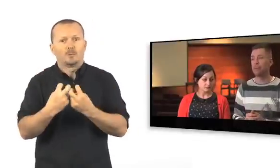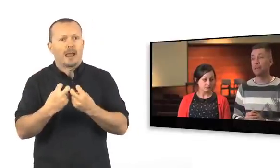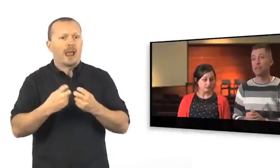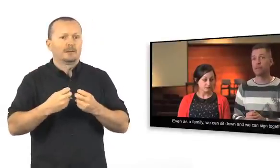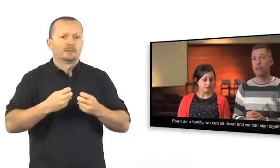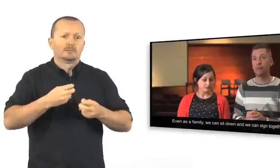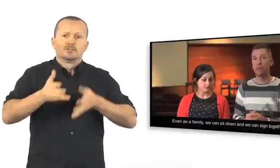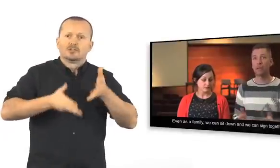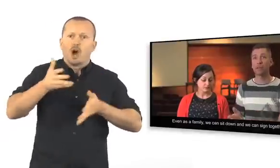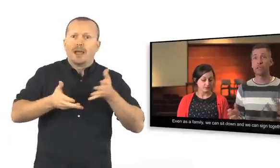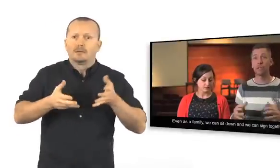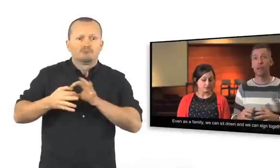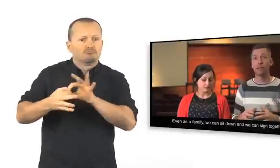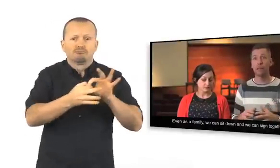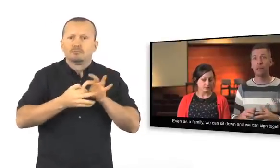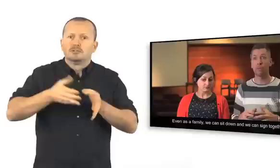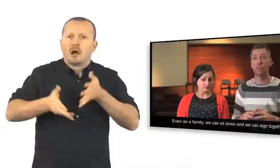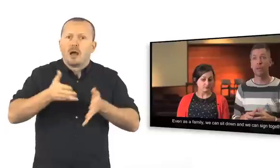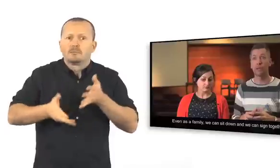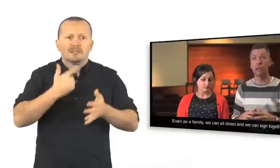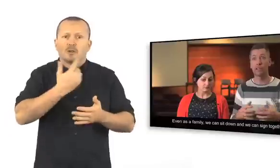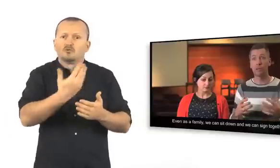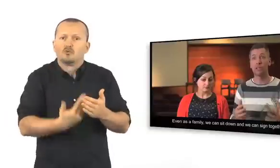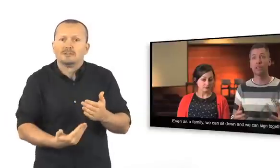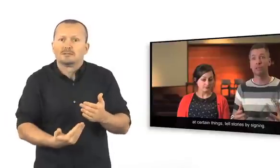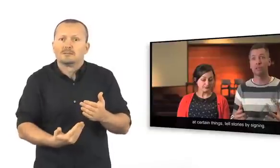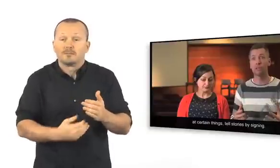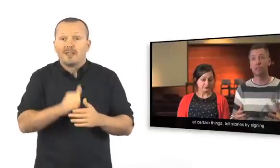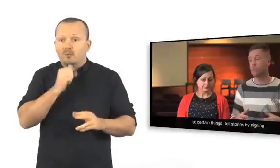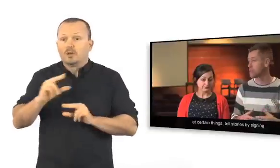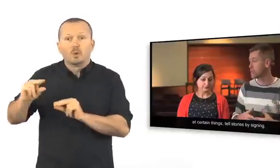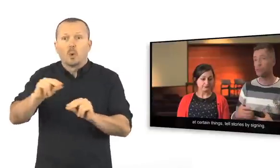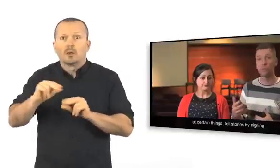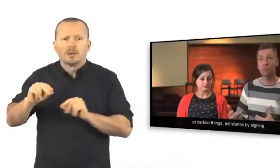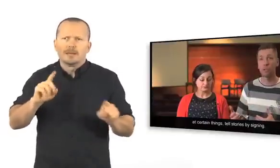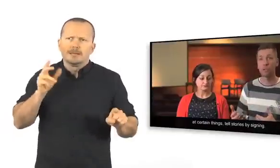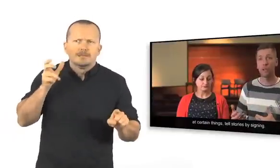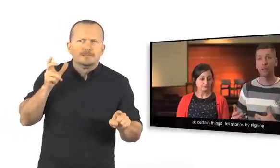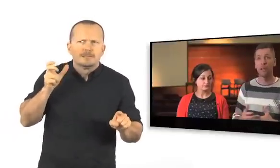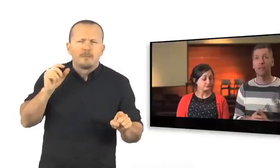Even as a family, we can sit down and we can sign together at certain things, tell stories by signing.